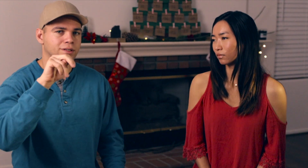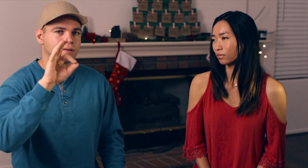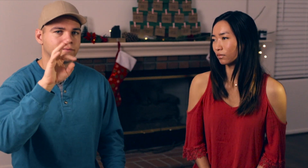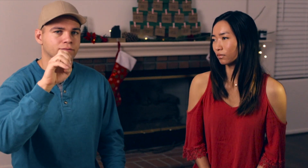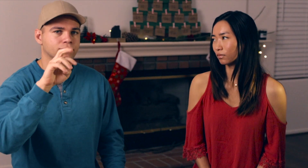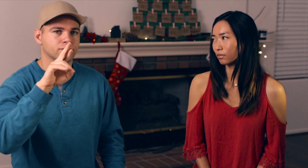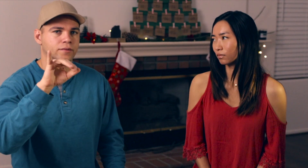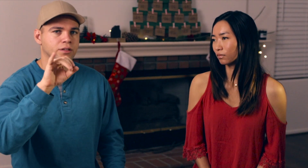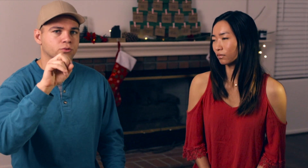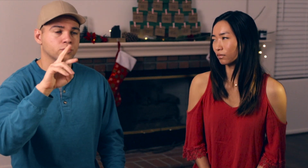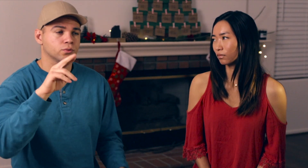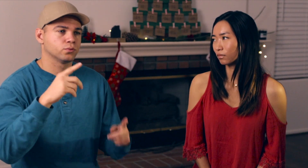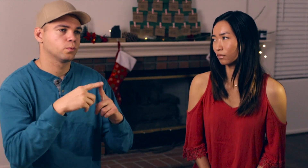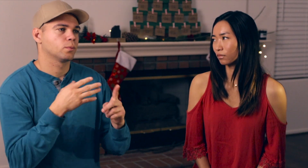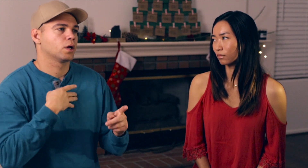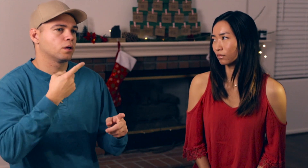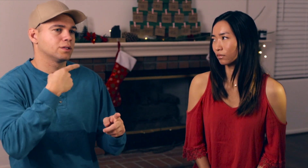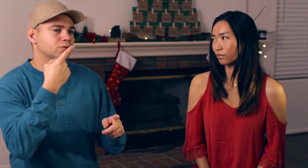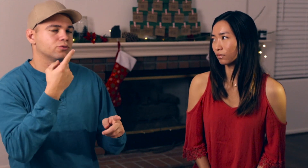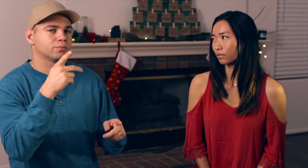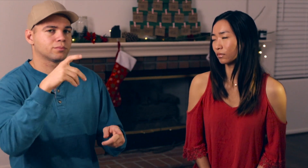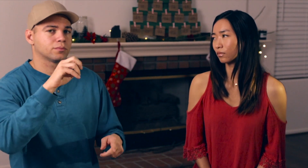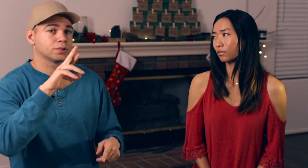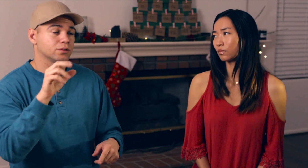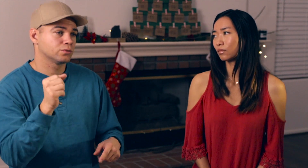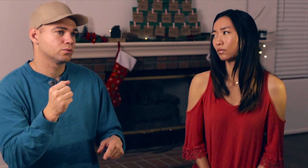inferior to my hearing peers